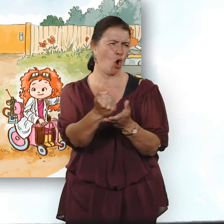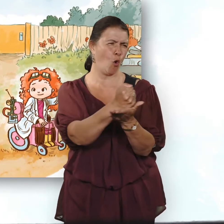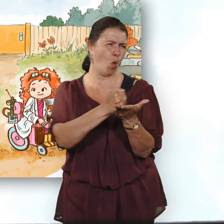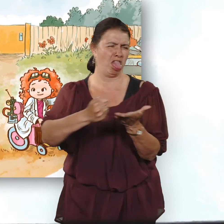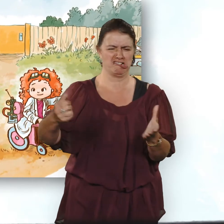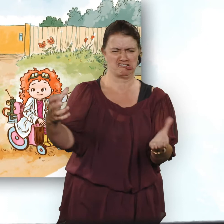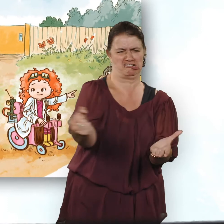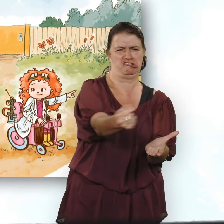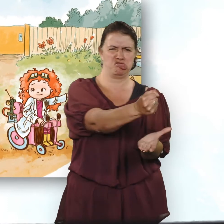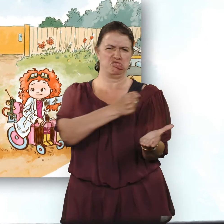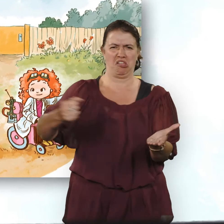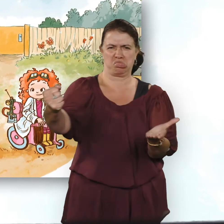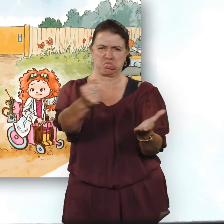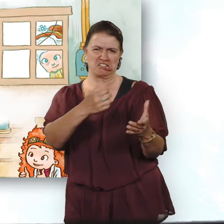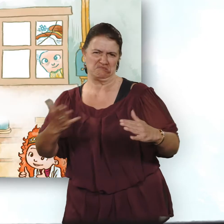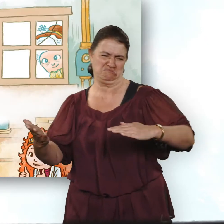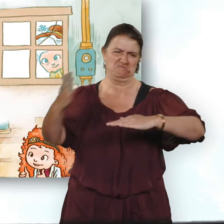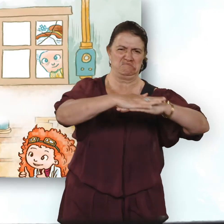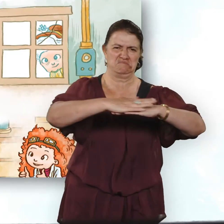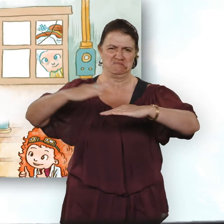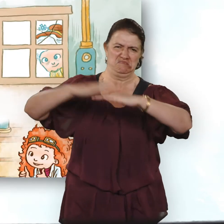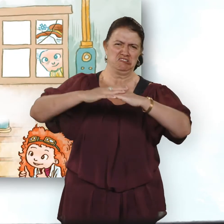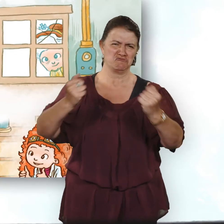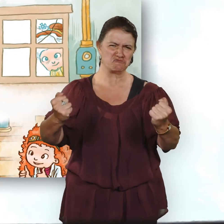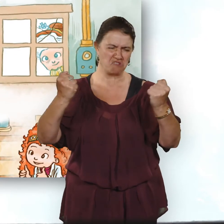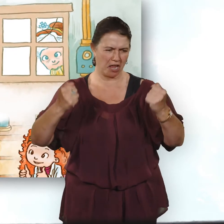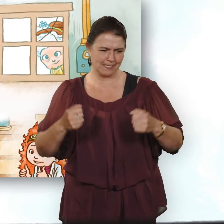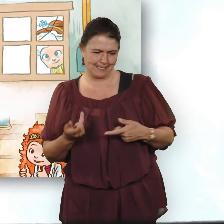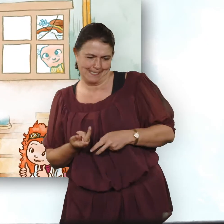with extra-strong glue. When the metal trousers were ready, Billy